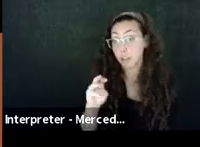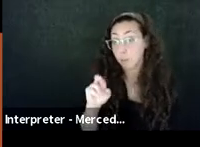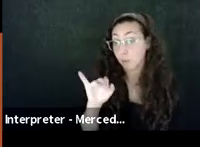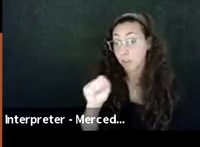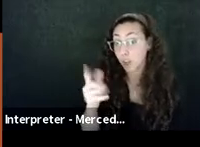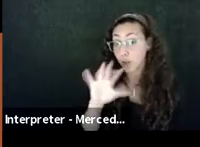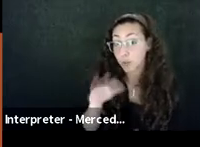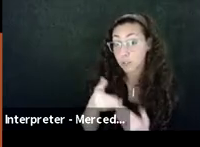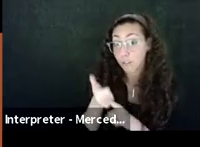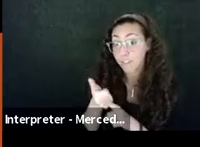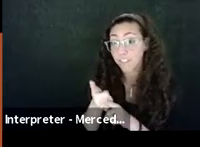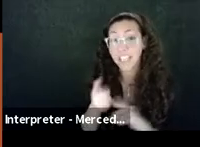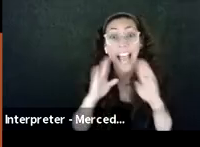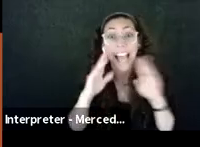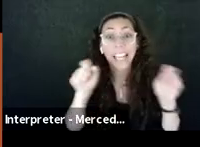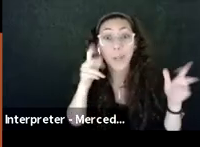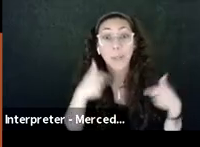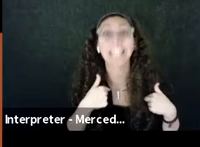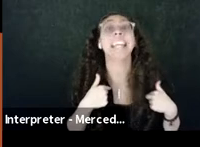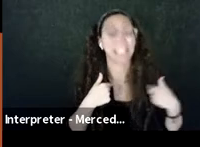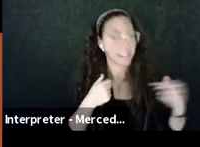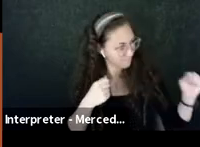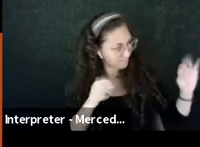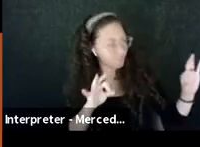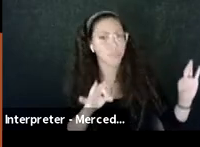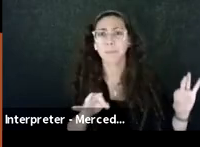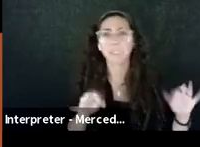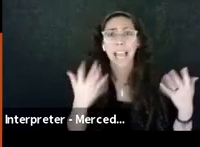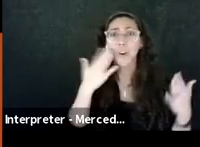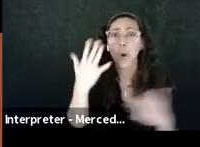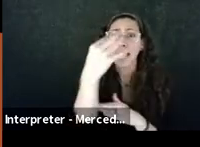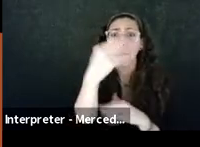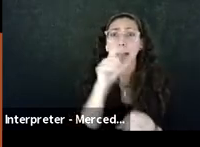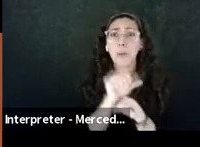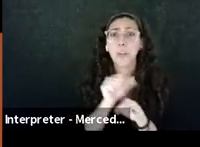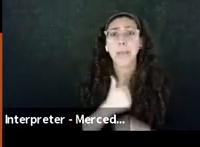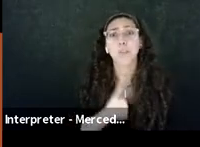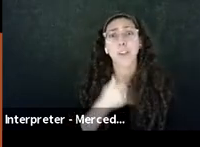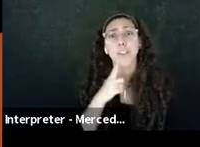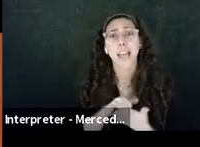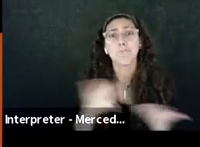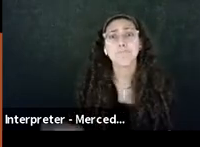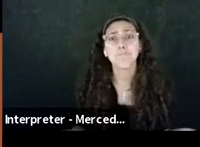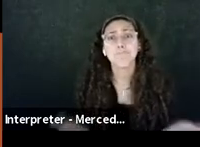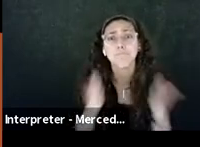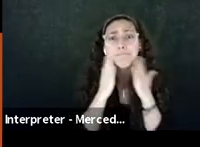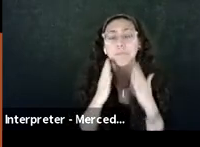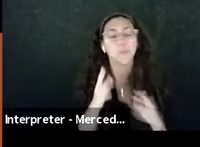maria.rodriguez: But can you hear me. Natalie Chavez: Yes, you see. maria.rodriguez: My camera is not working. So I apologize for that. Natalie Chavez: That's okay, we can hear your voice. So they are you okay